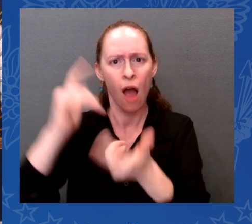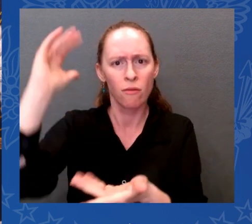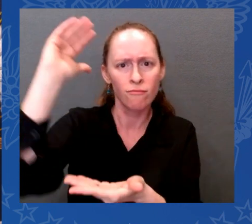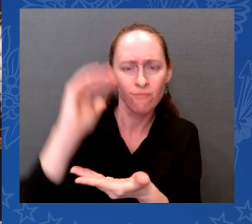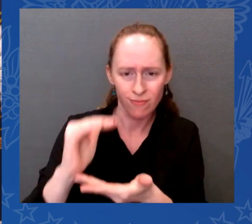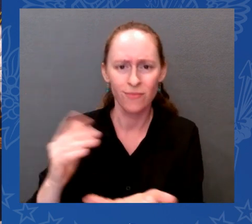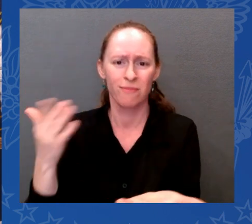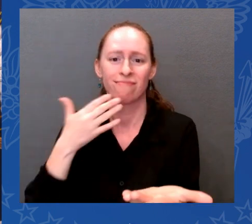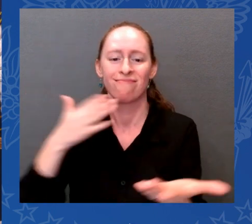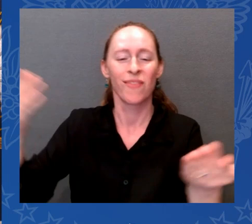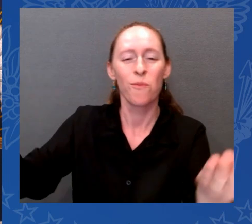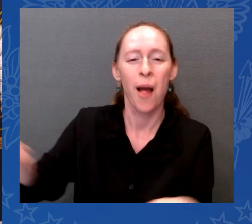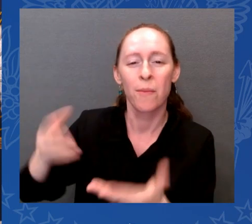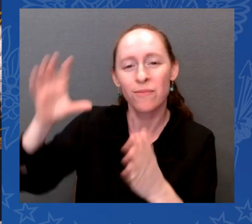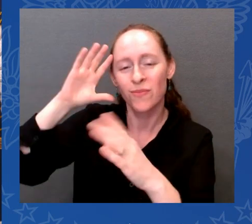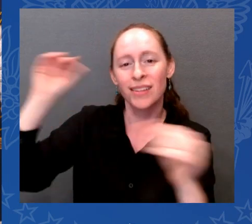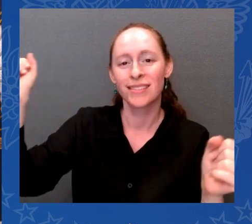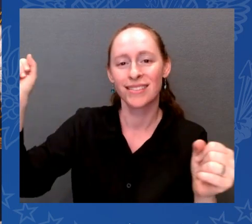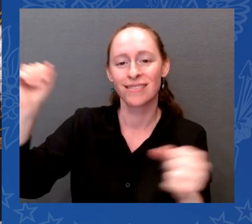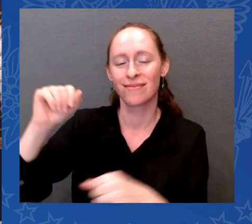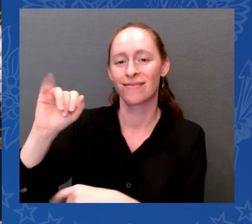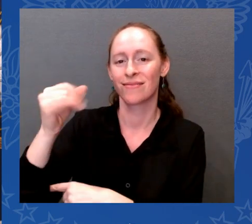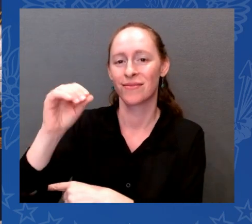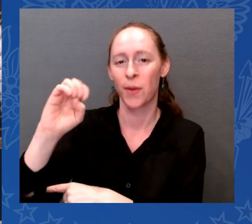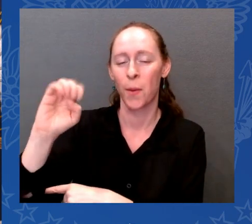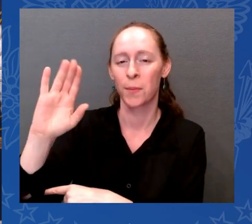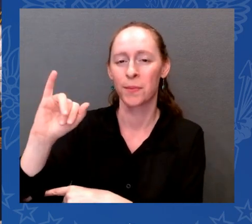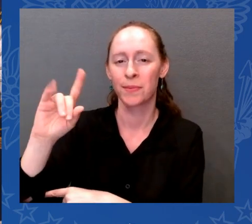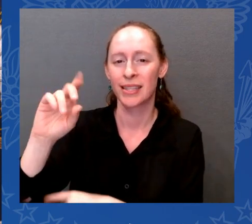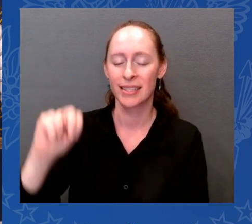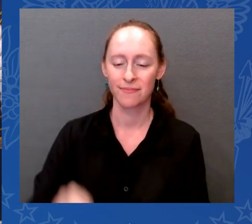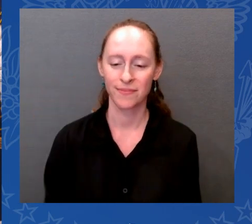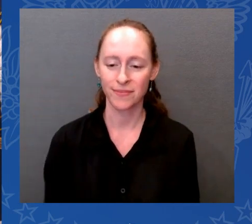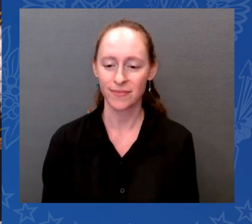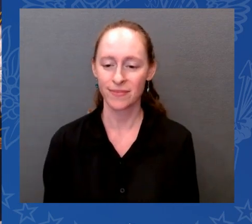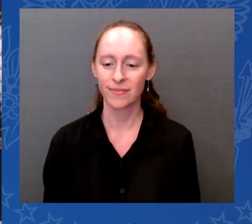The President: Doctor, thank you very, very much. It's very gracious of you. I appreciate it.